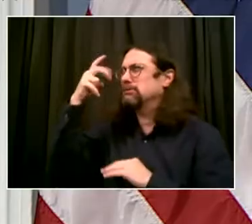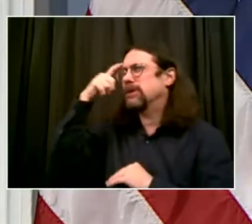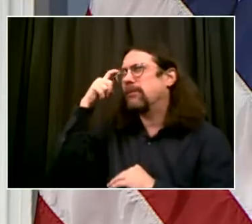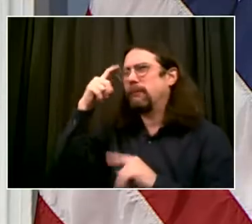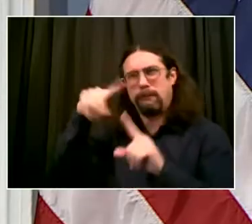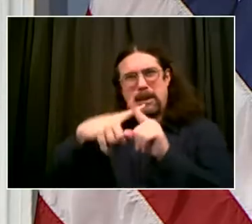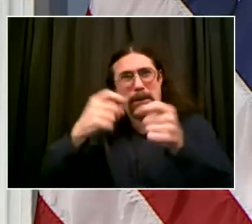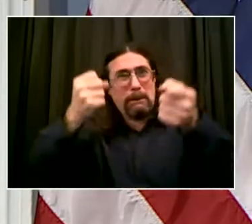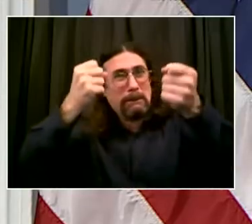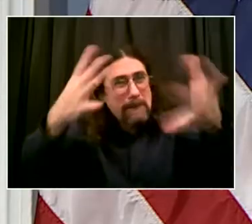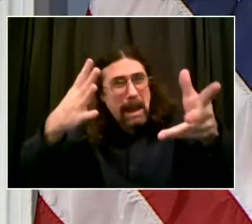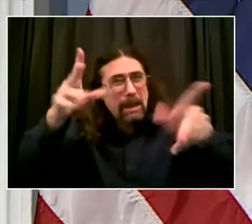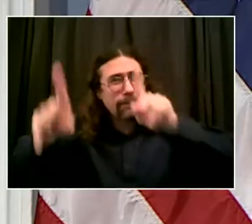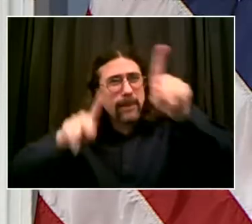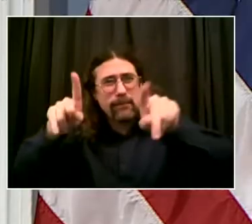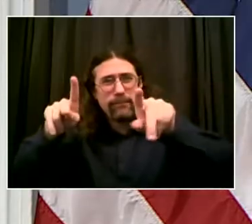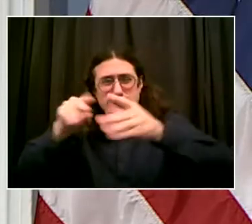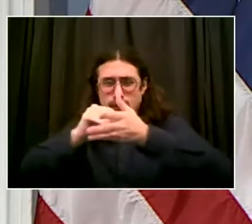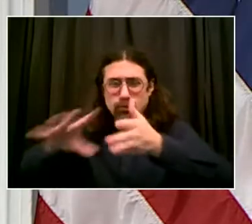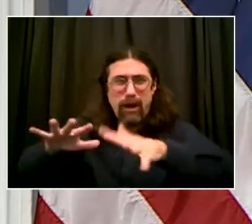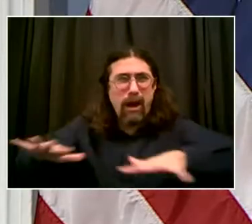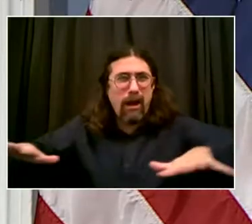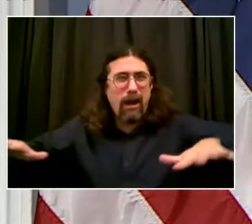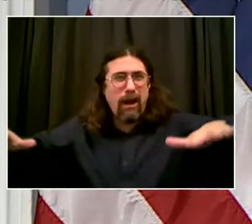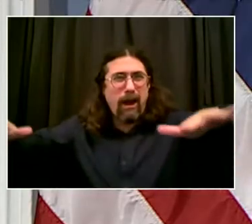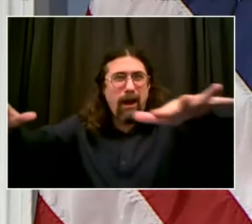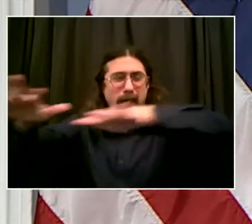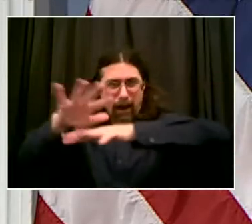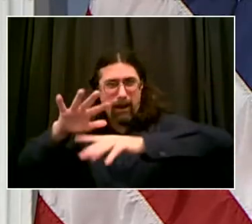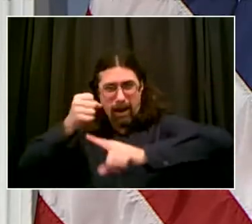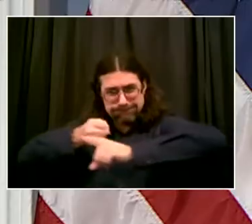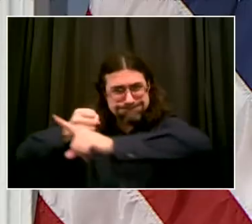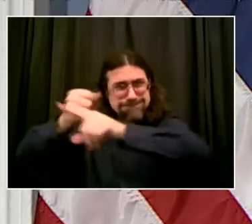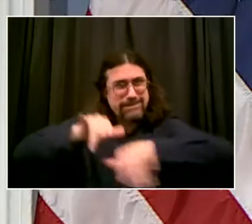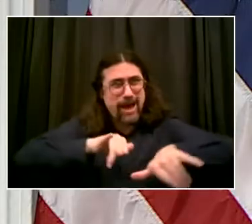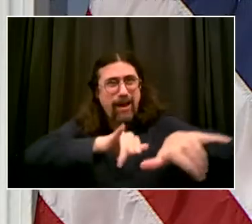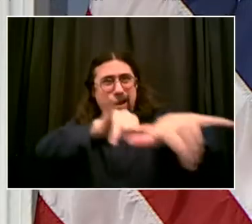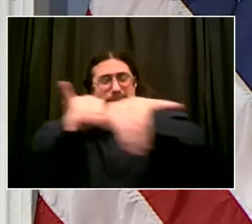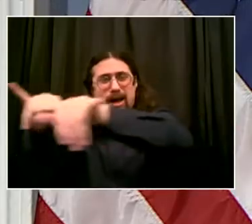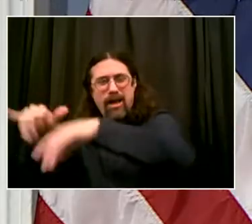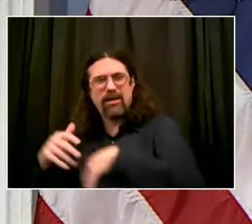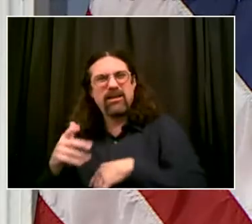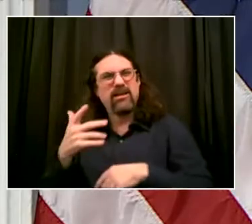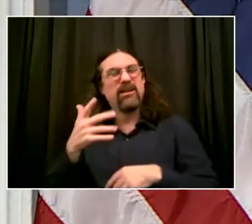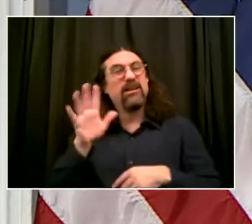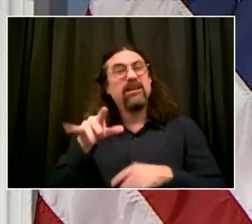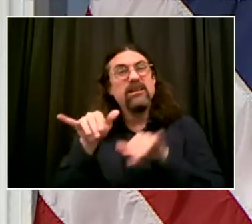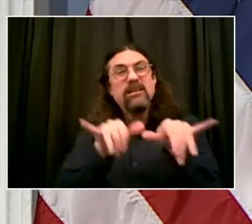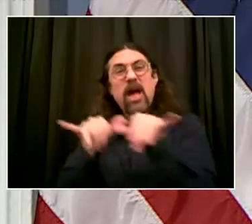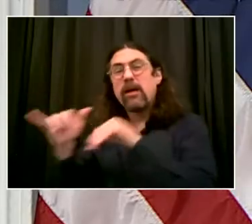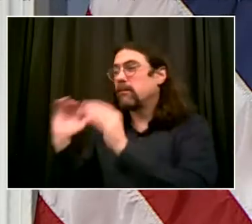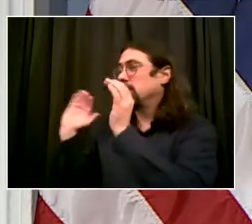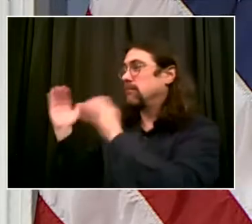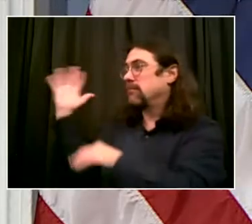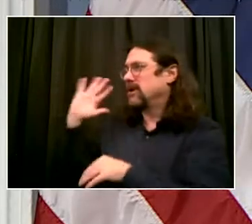ACROSS THE WORLD AND LOOKING AT OTHER COUNTRIES DAN W HOTTHEY HAVE SET UP DIFFERENT KINDS OF APPROACHES FOR HELPING STUDENTS WITH TRAUMA. SO WE'RE LOOKING